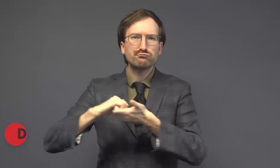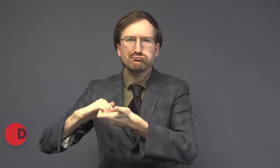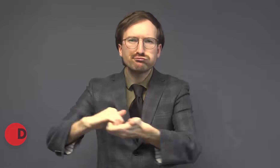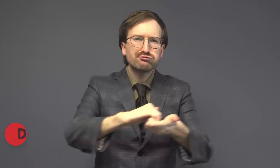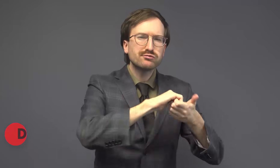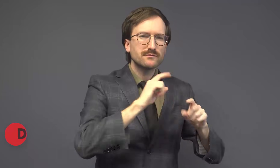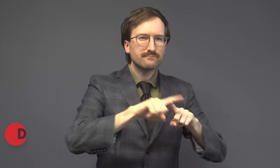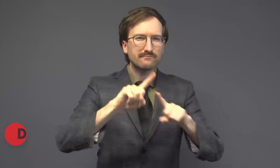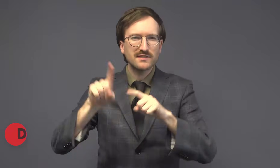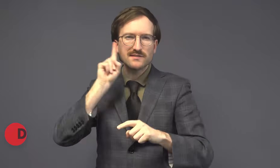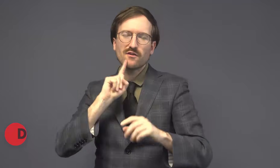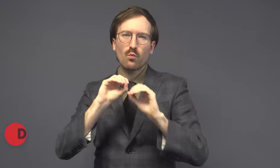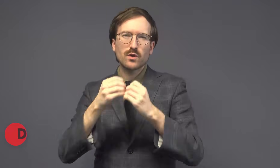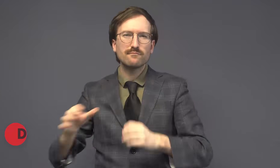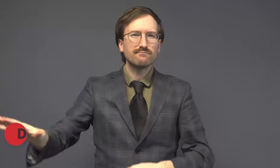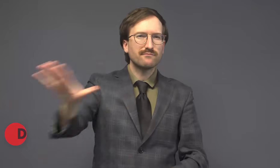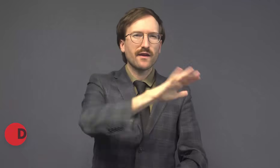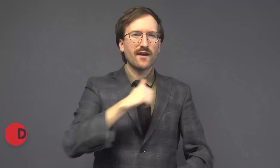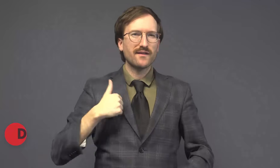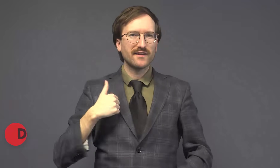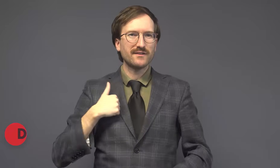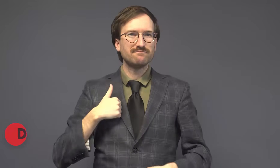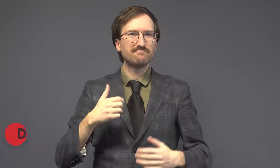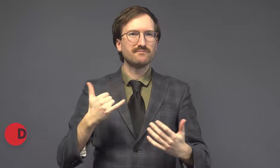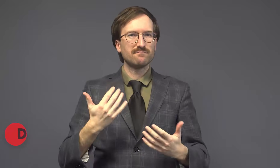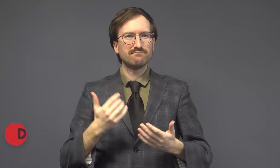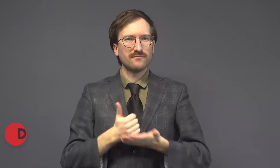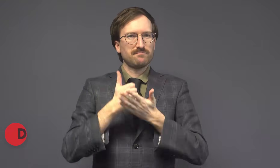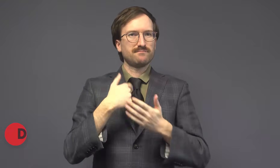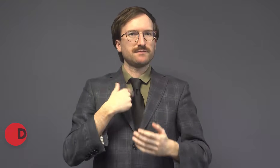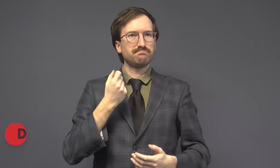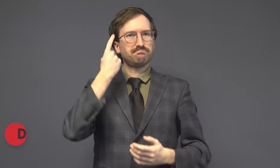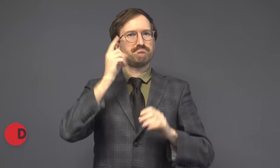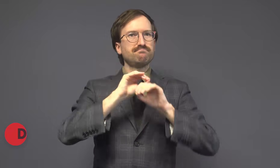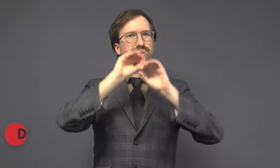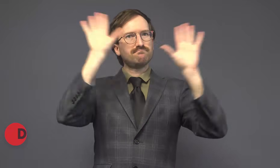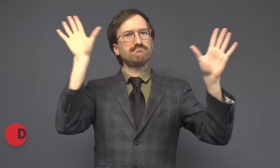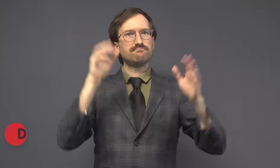and collaborations with many different Deaf organizations to reach our common goals.